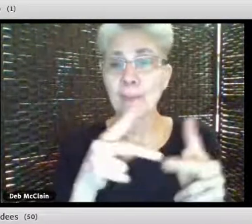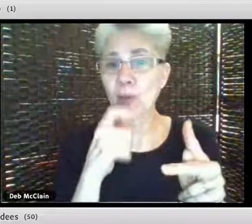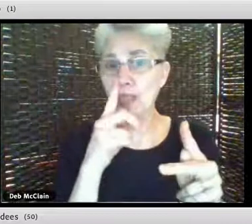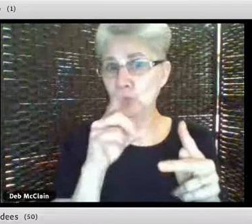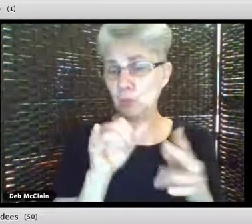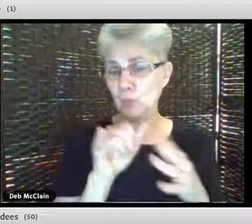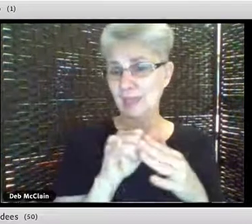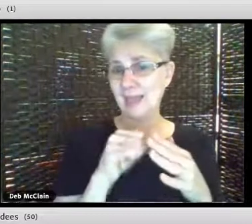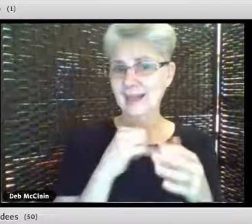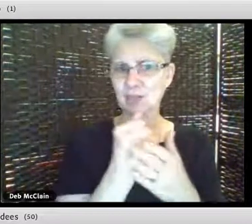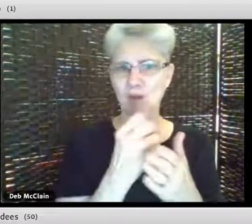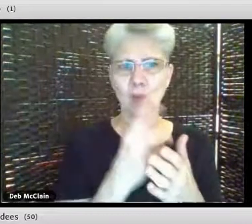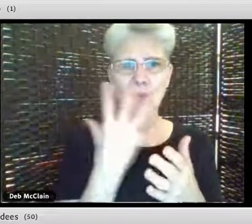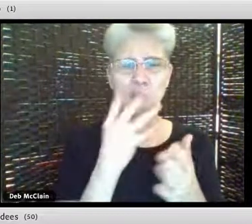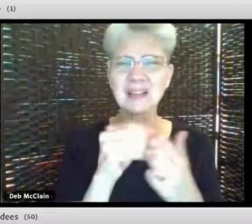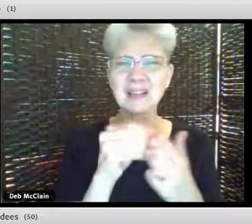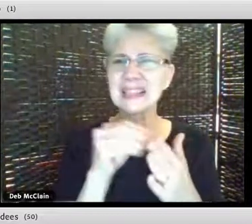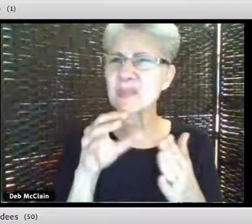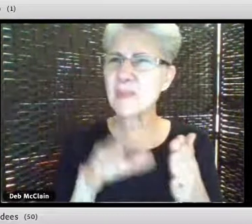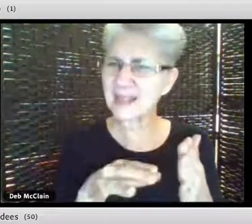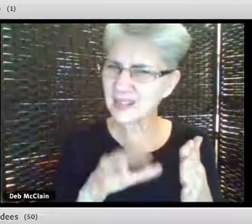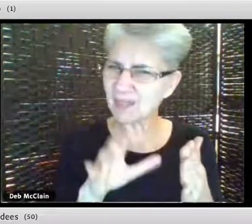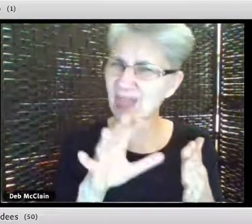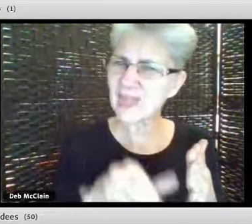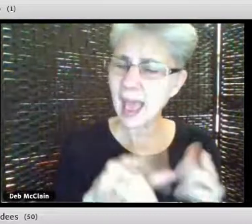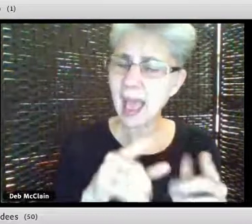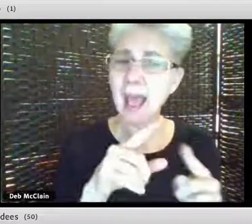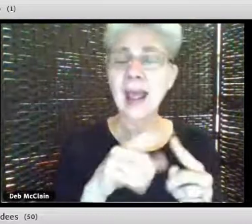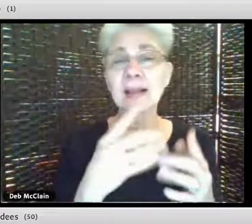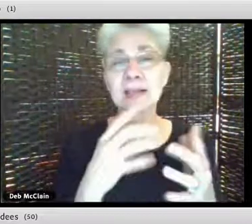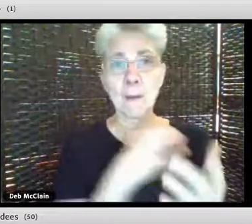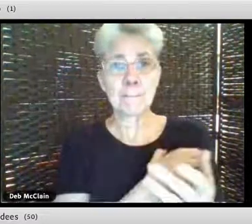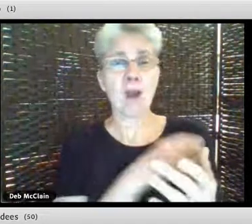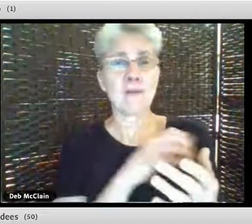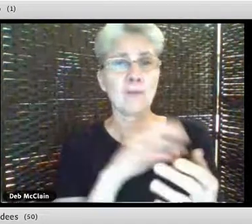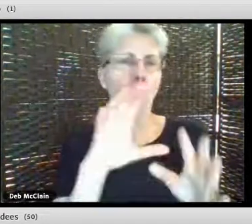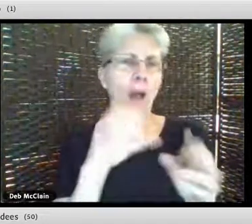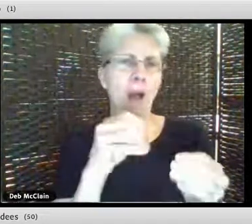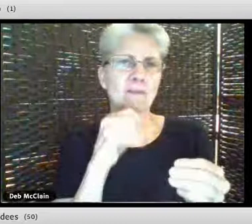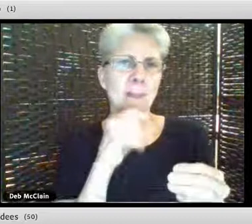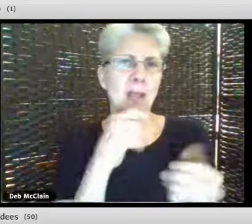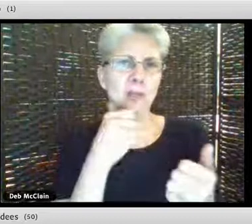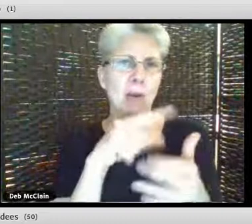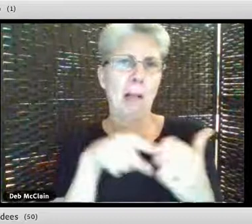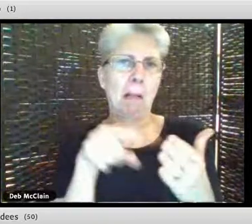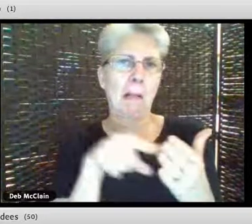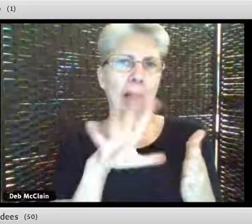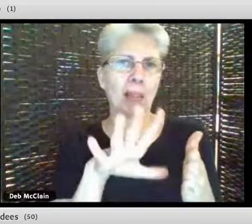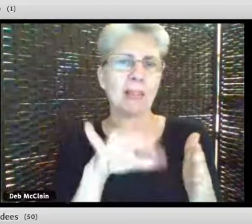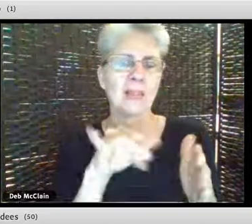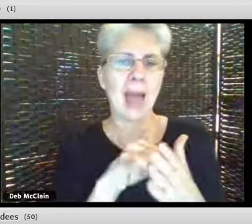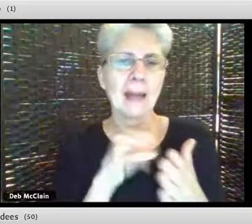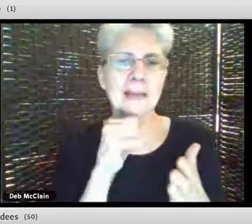for people who don't have access and people that do, that software is so expensive, which -- And it's powerful.